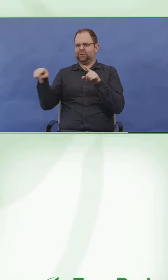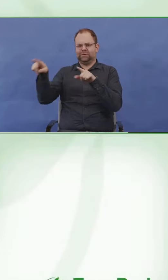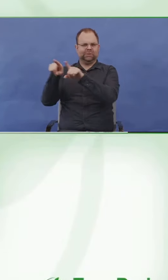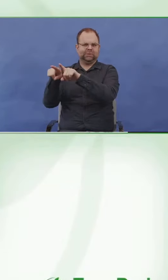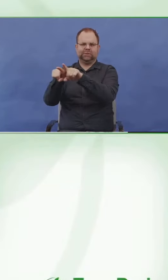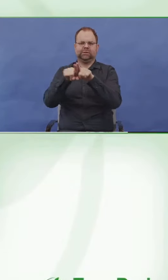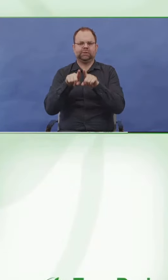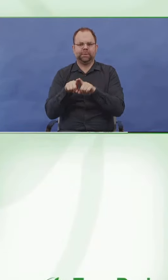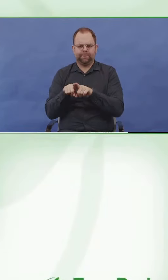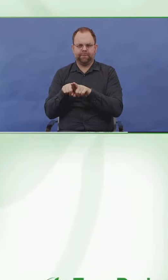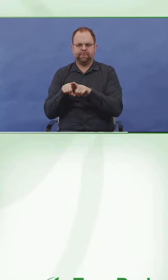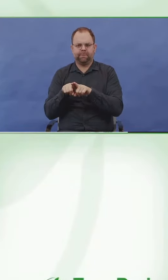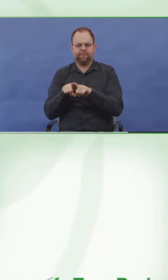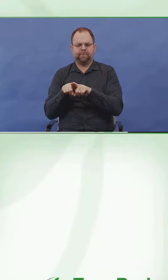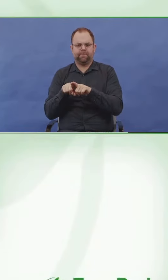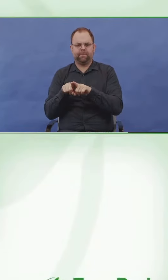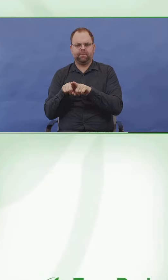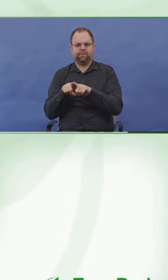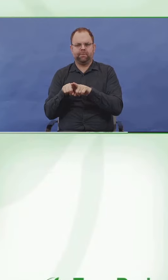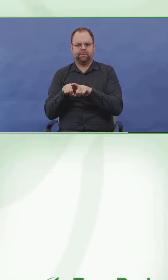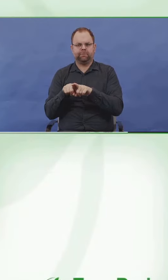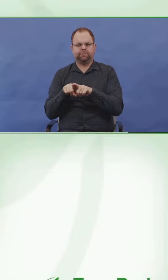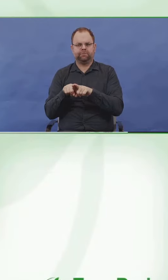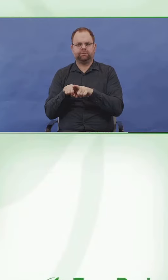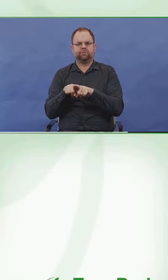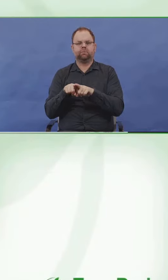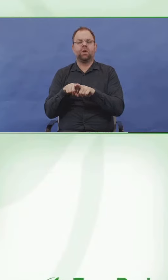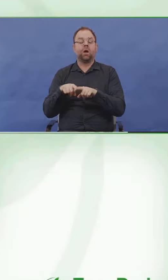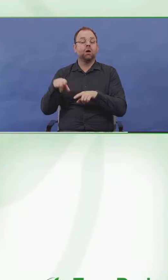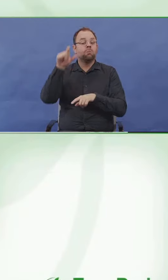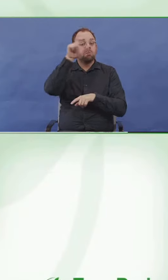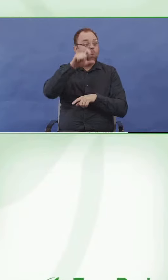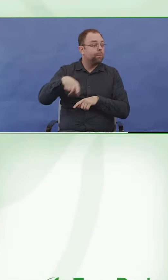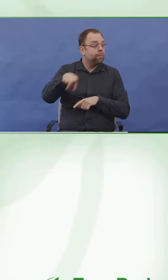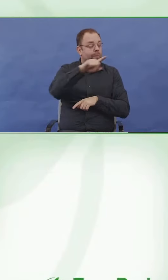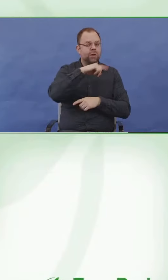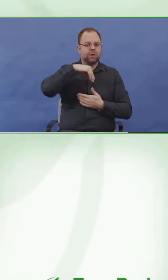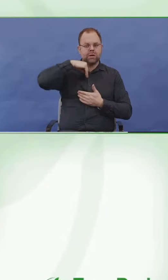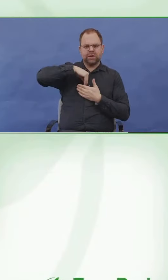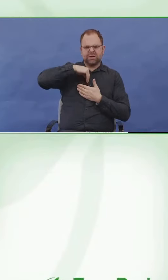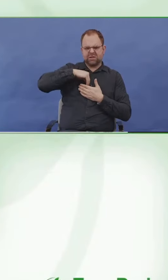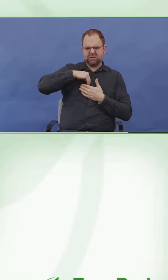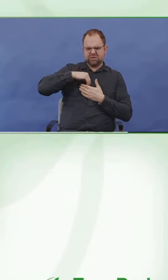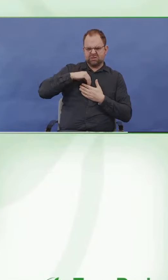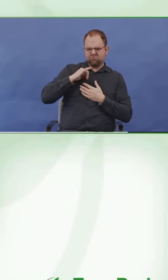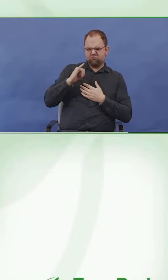The thing is that there is lack of knowledge sometimes and some lack of expertise.